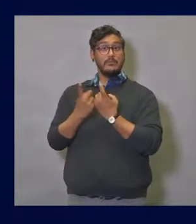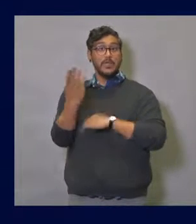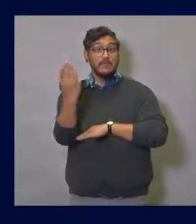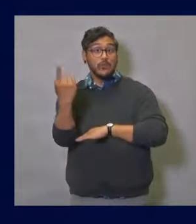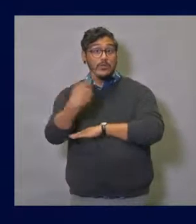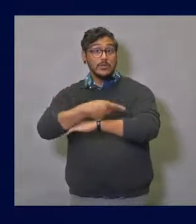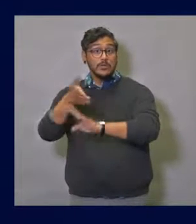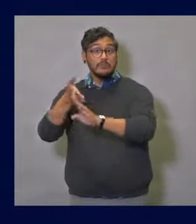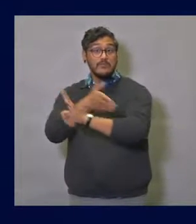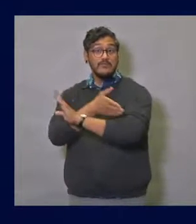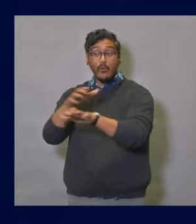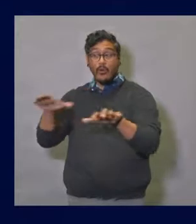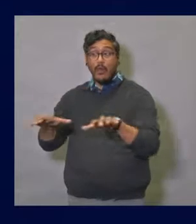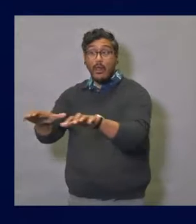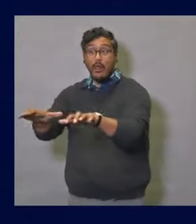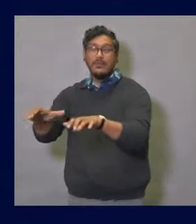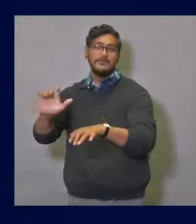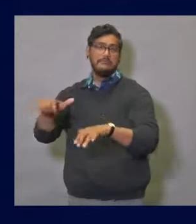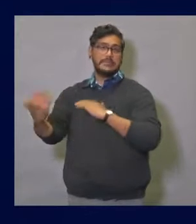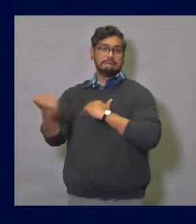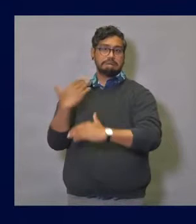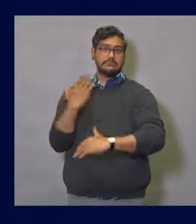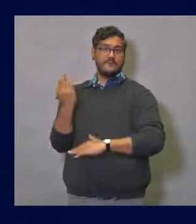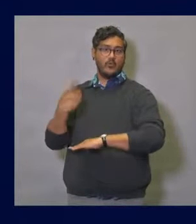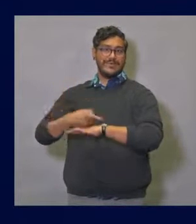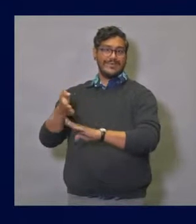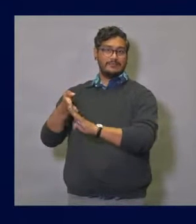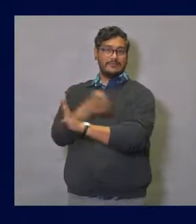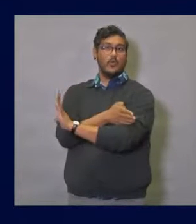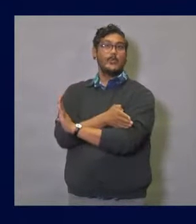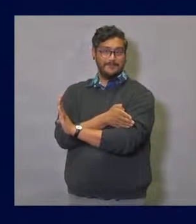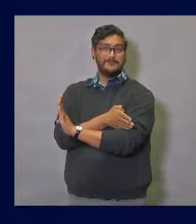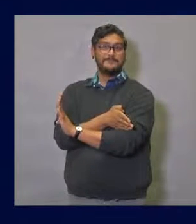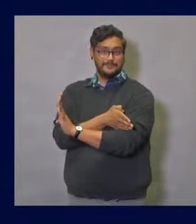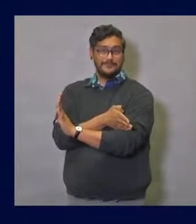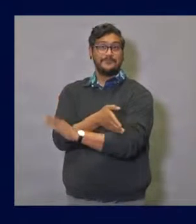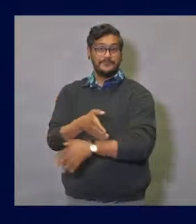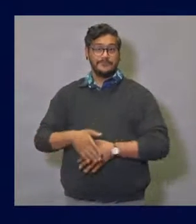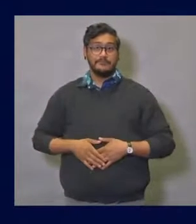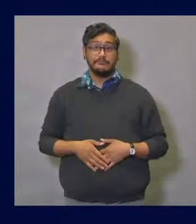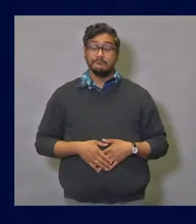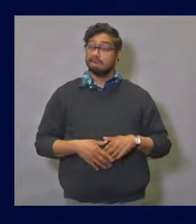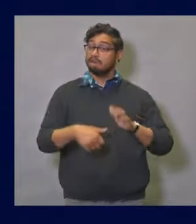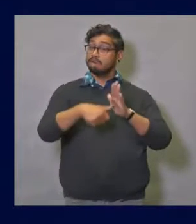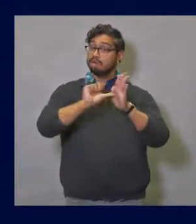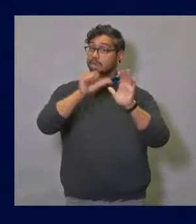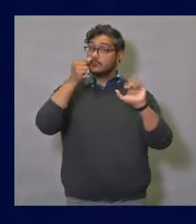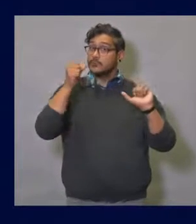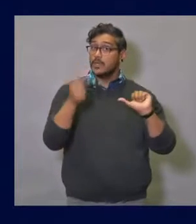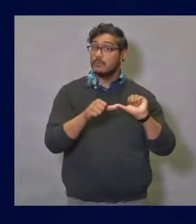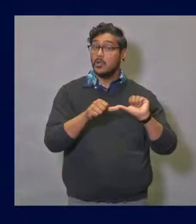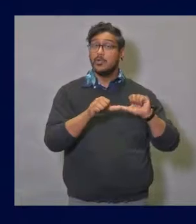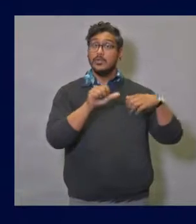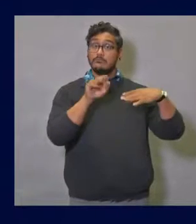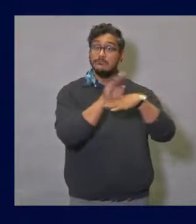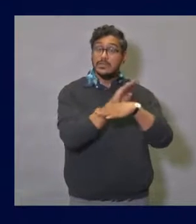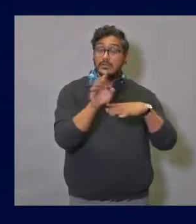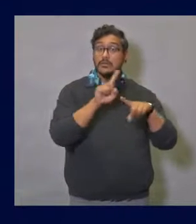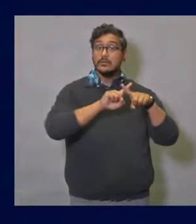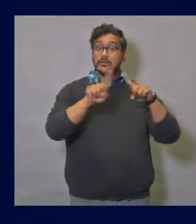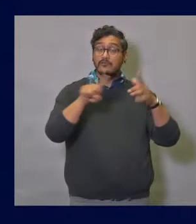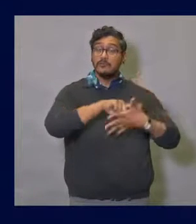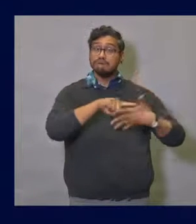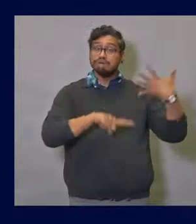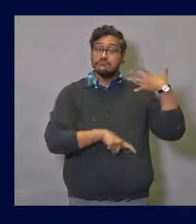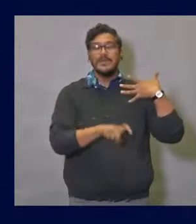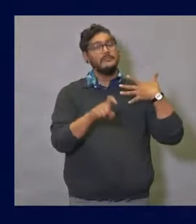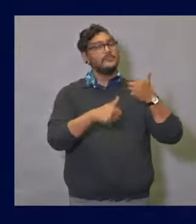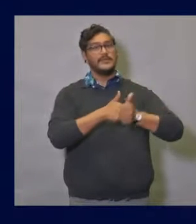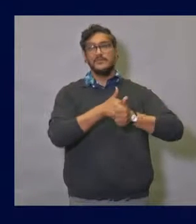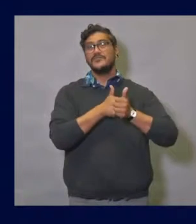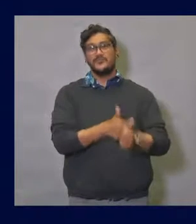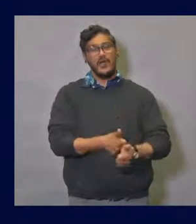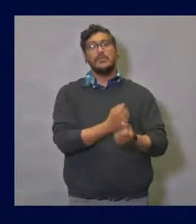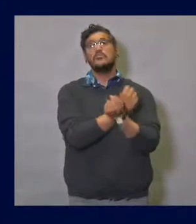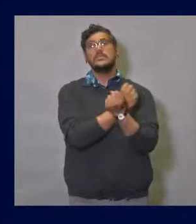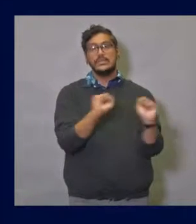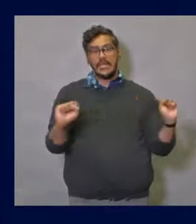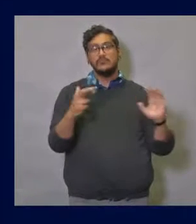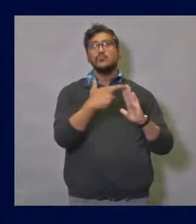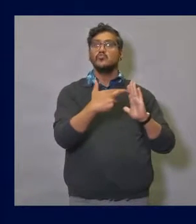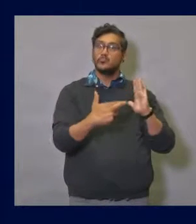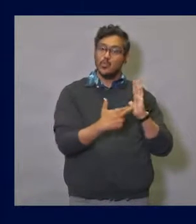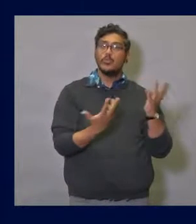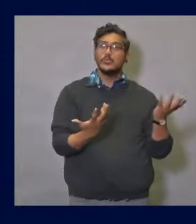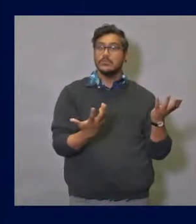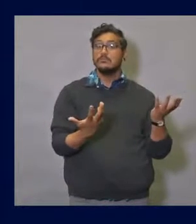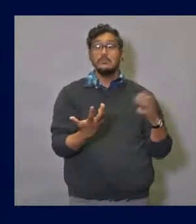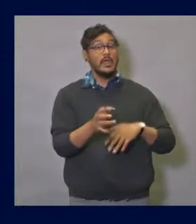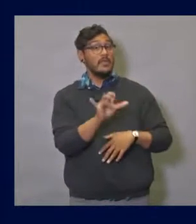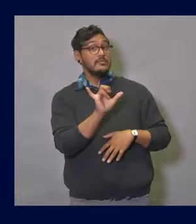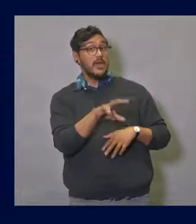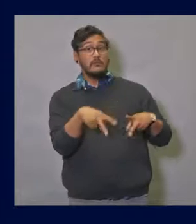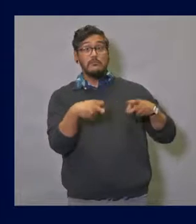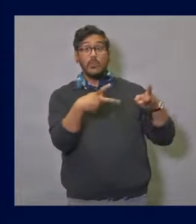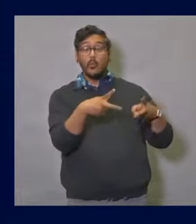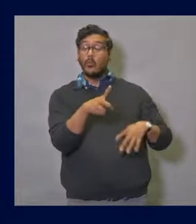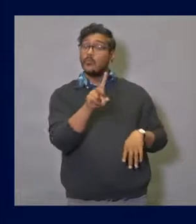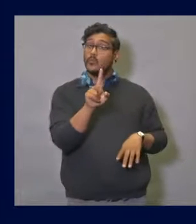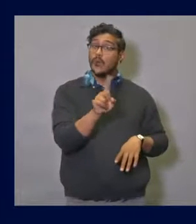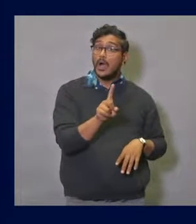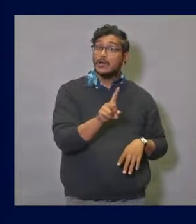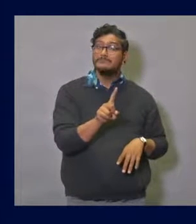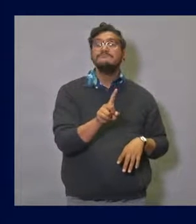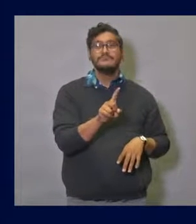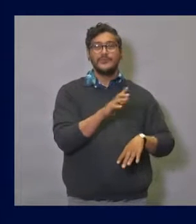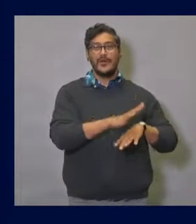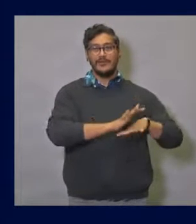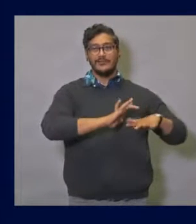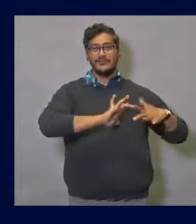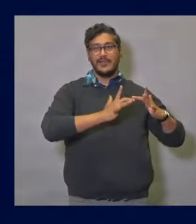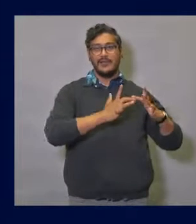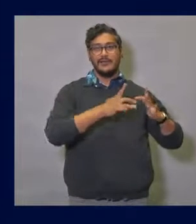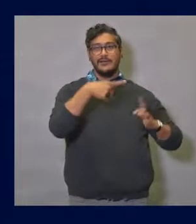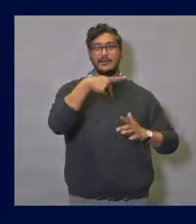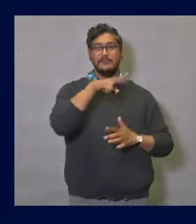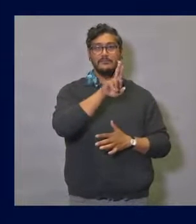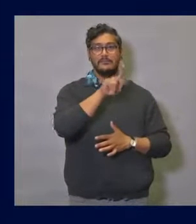PARA PRACTICAR EN ESTOS LUGARES.